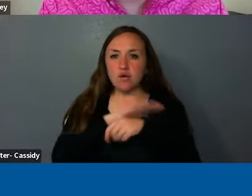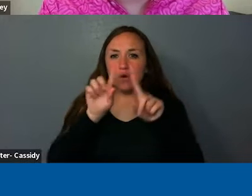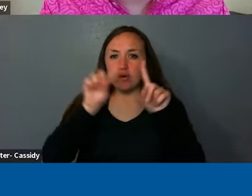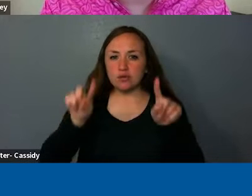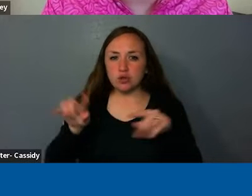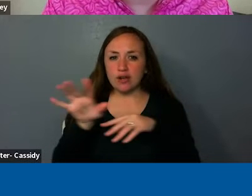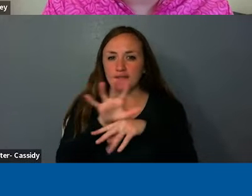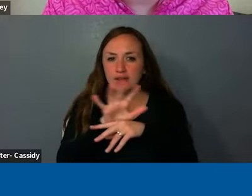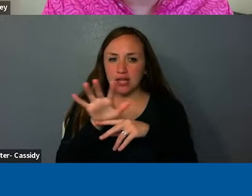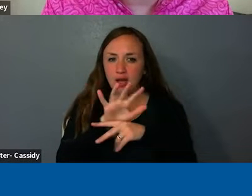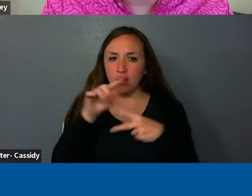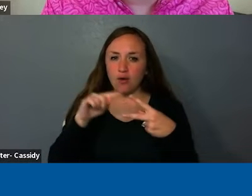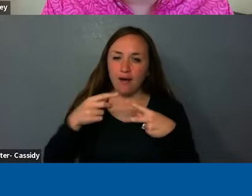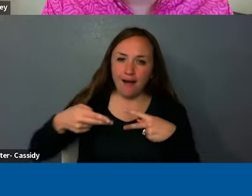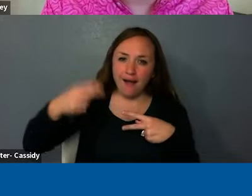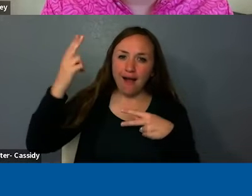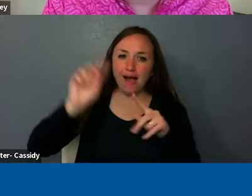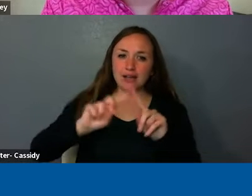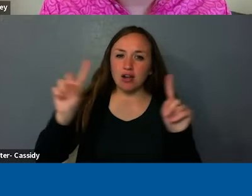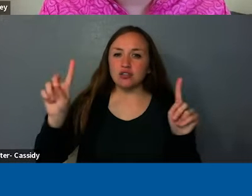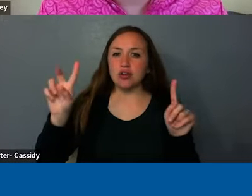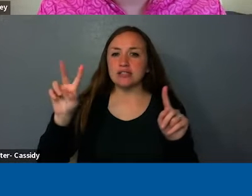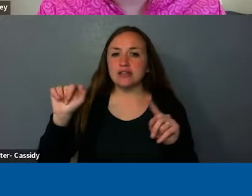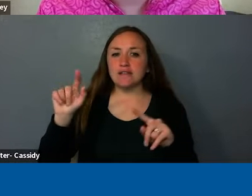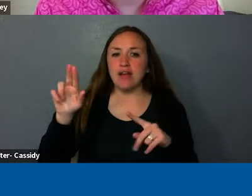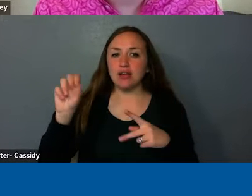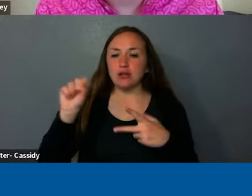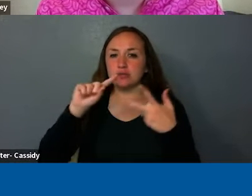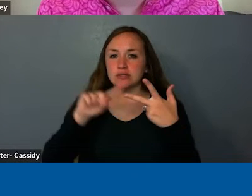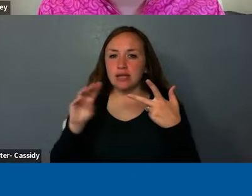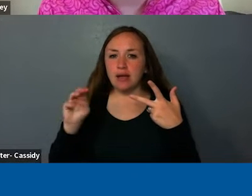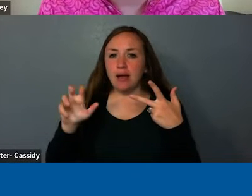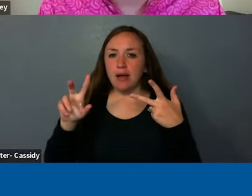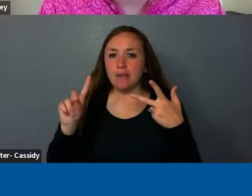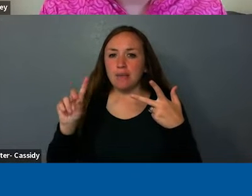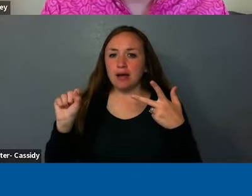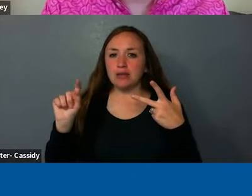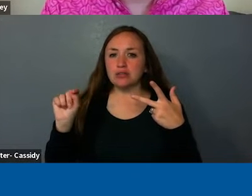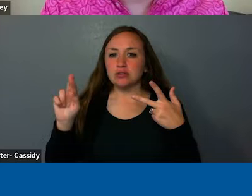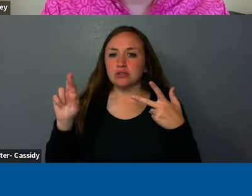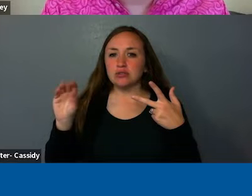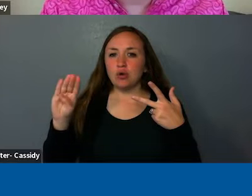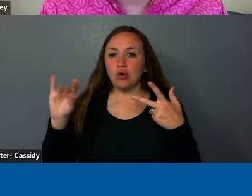high contrast values and mild strobing effect as I switch from regular view mode